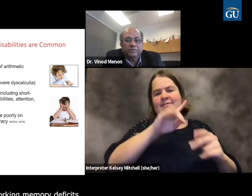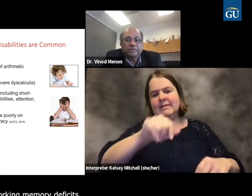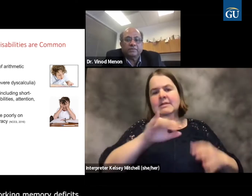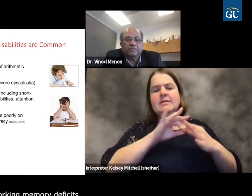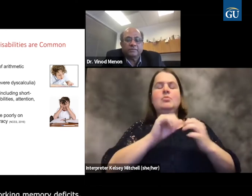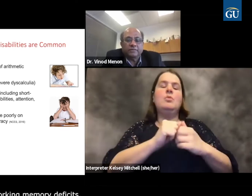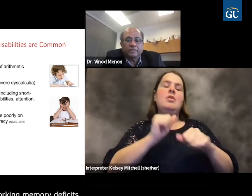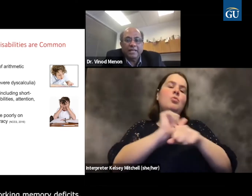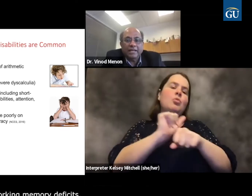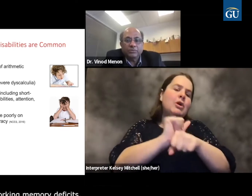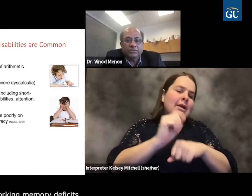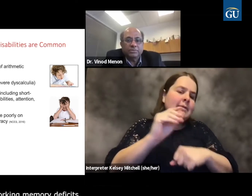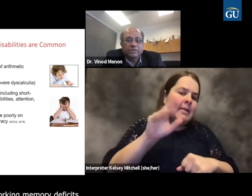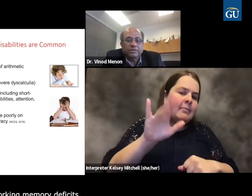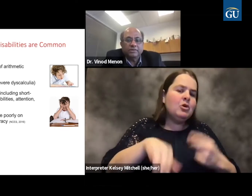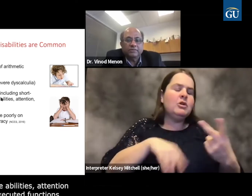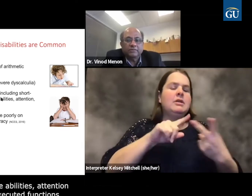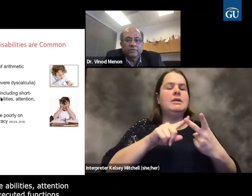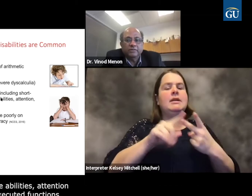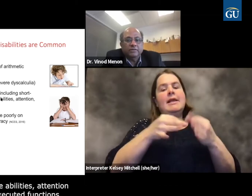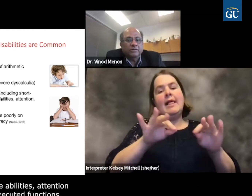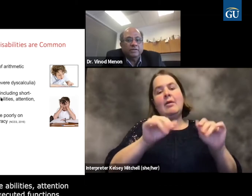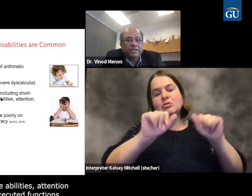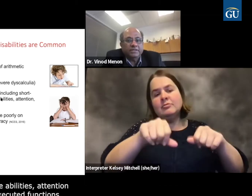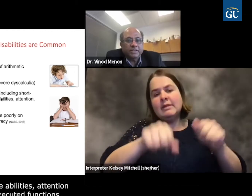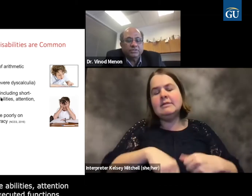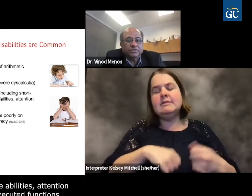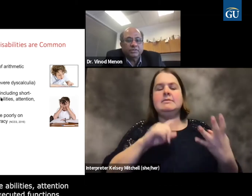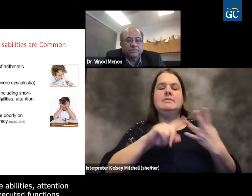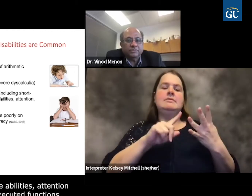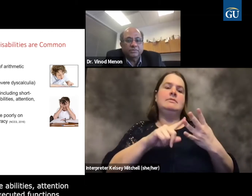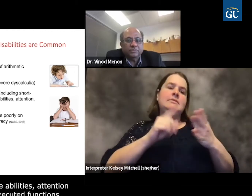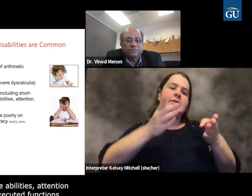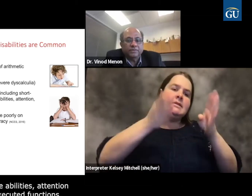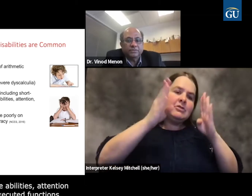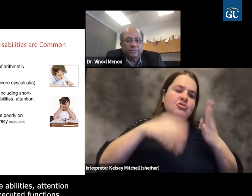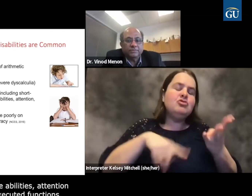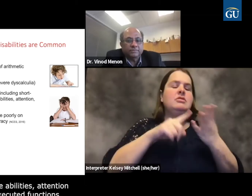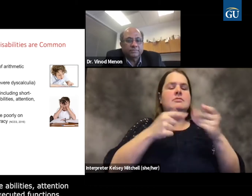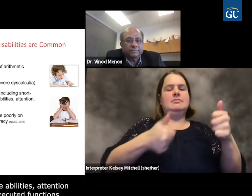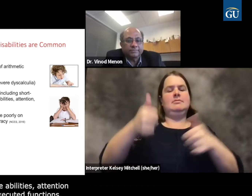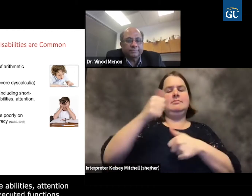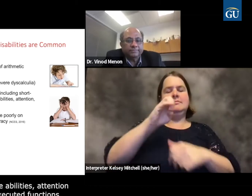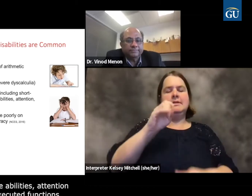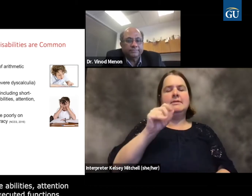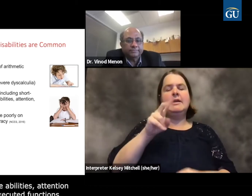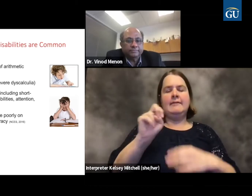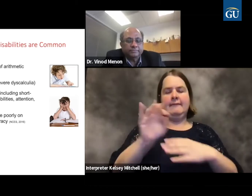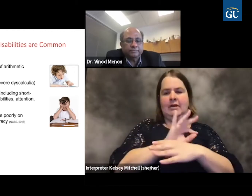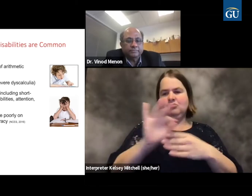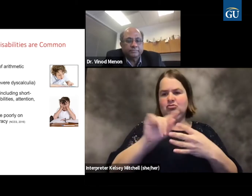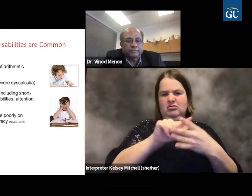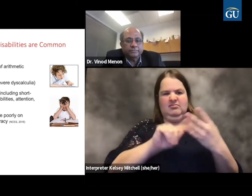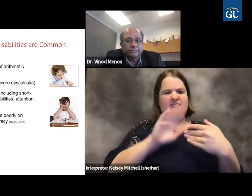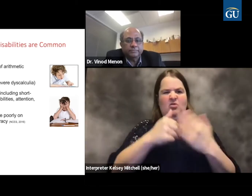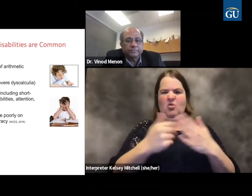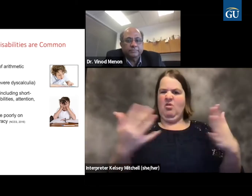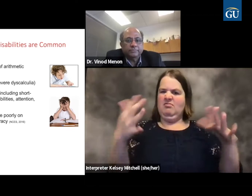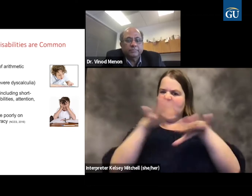working memory deficits language abilities attention and executive functions